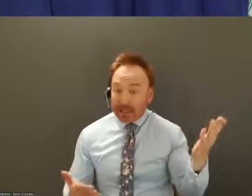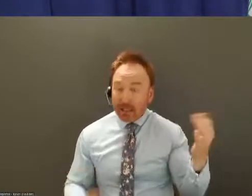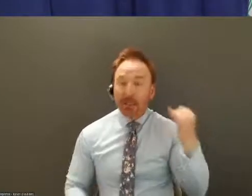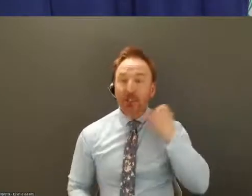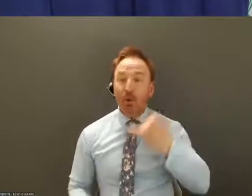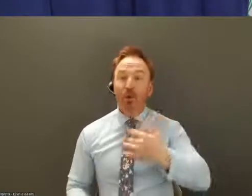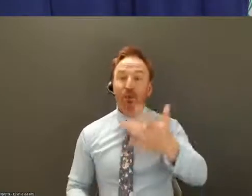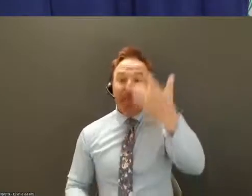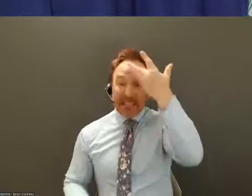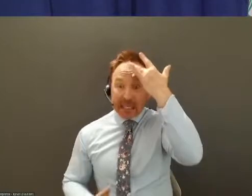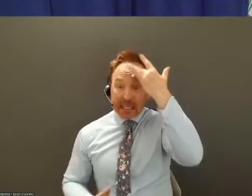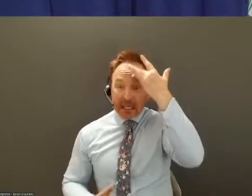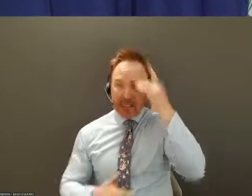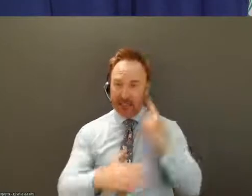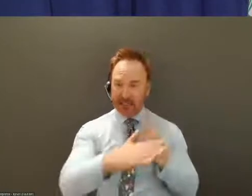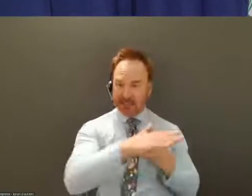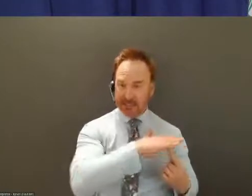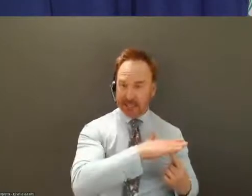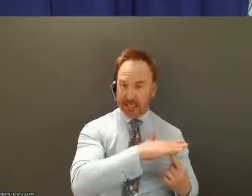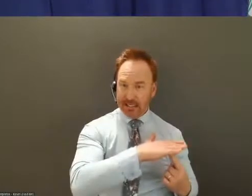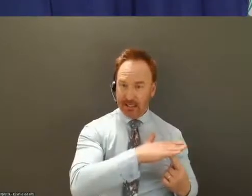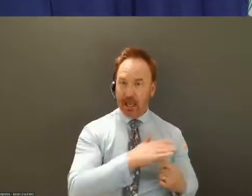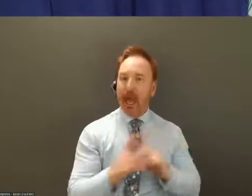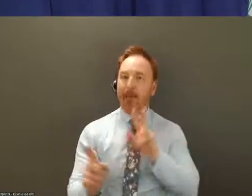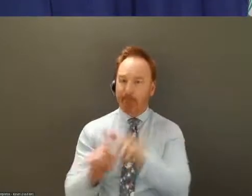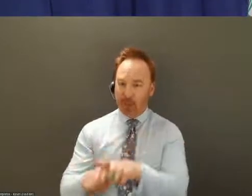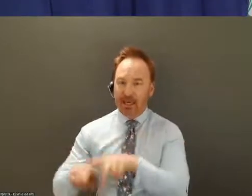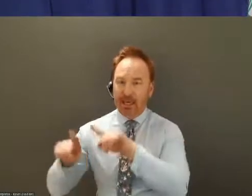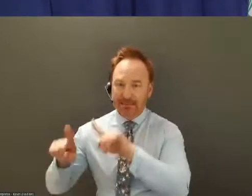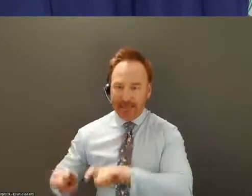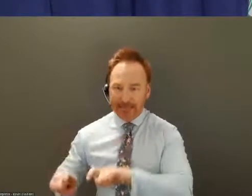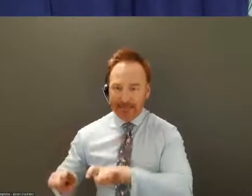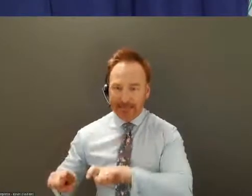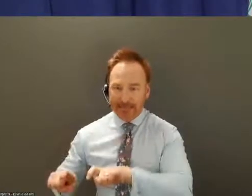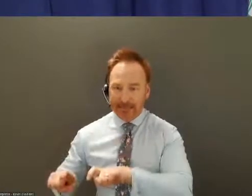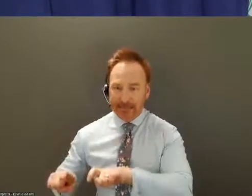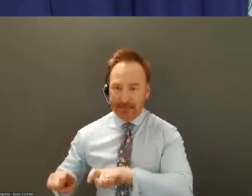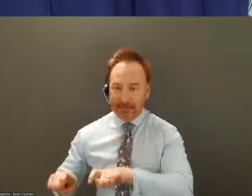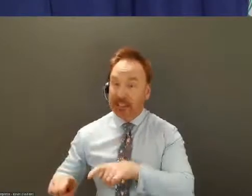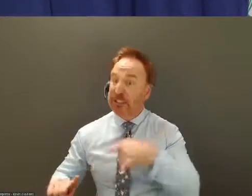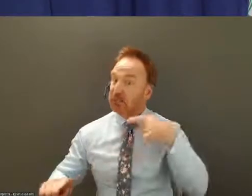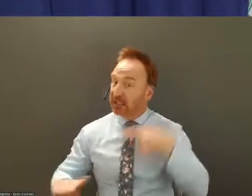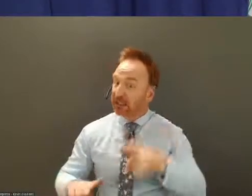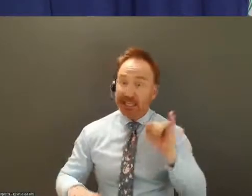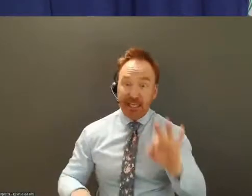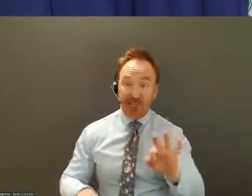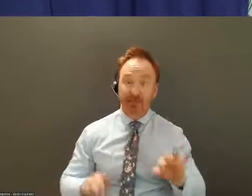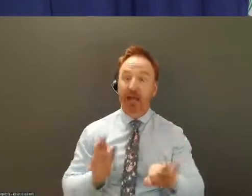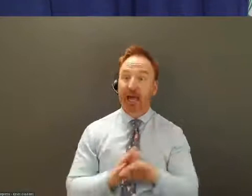wherever we can.